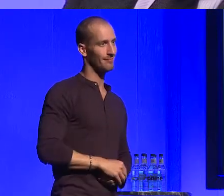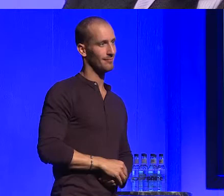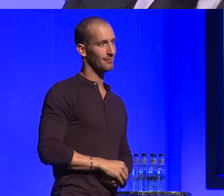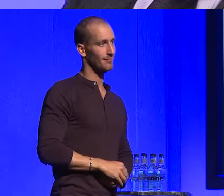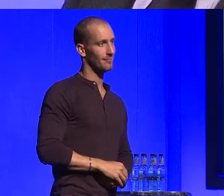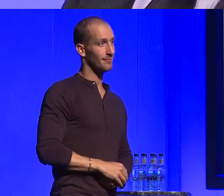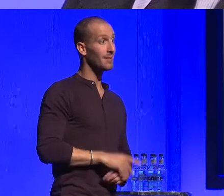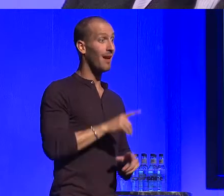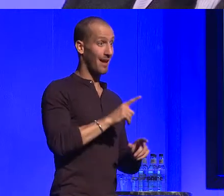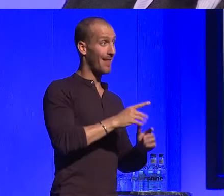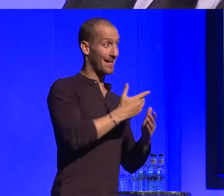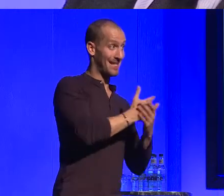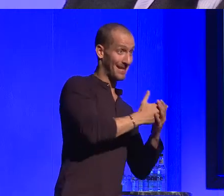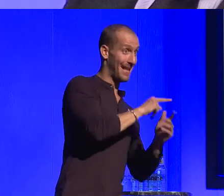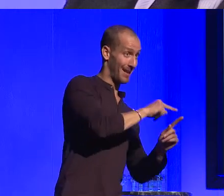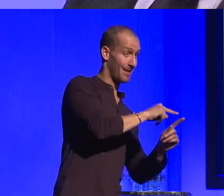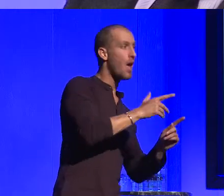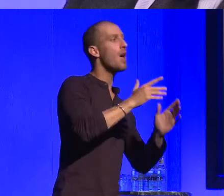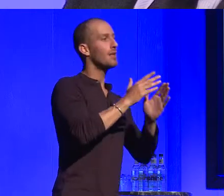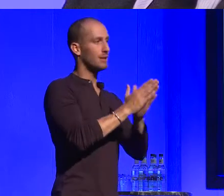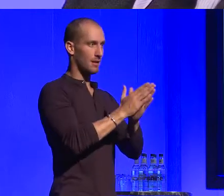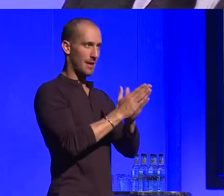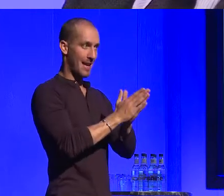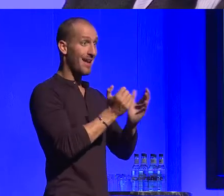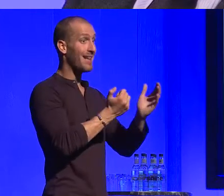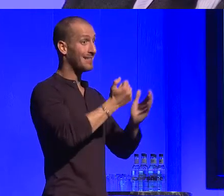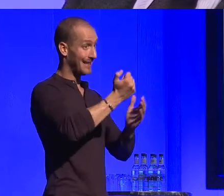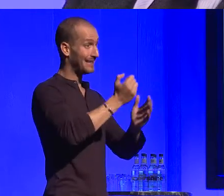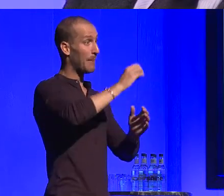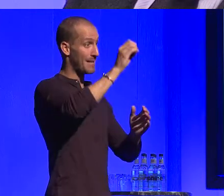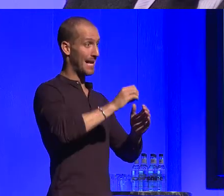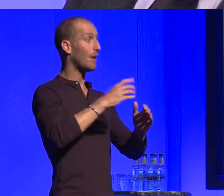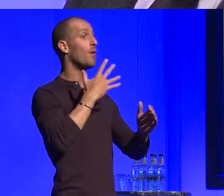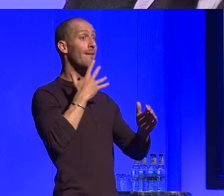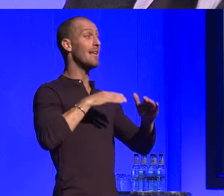16% increased risk of mortality if they are admitted on a Sunday.